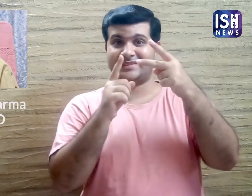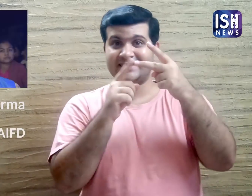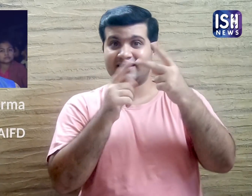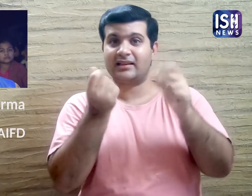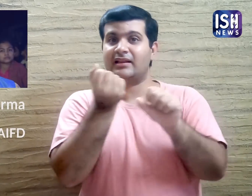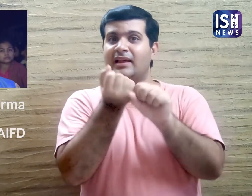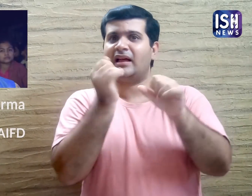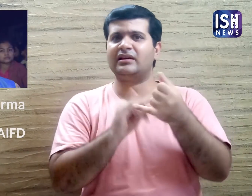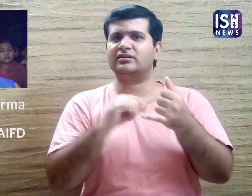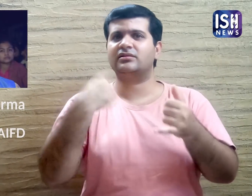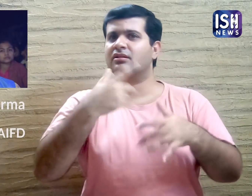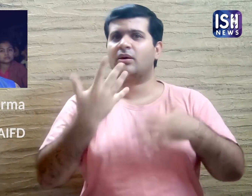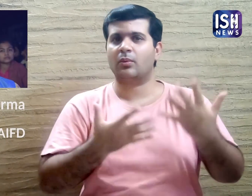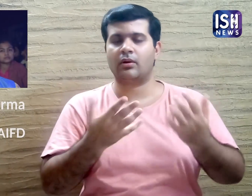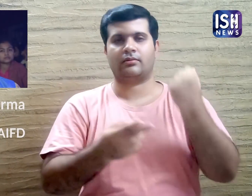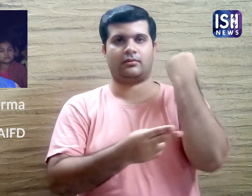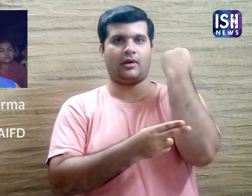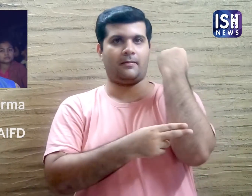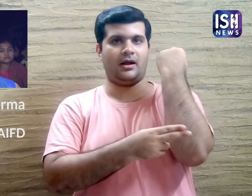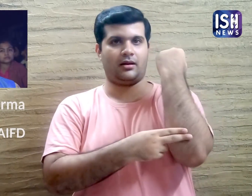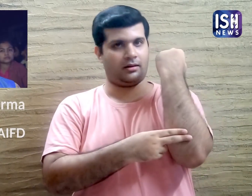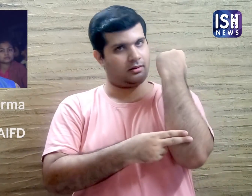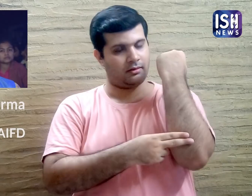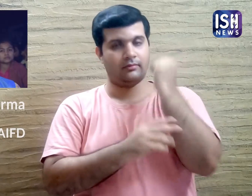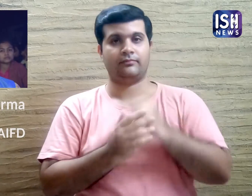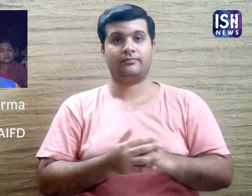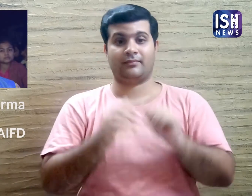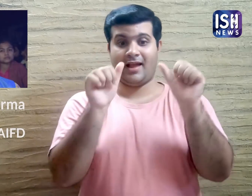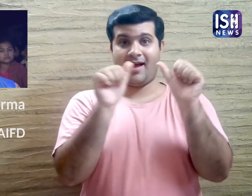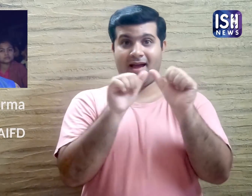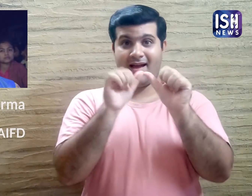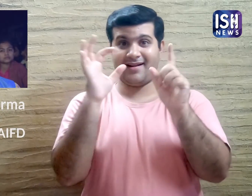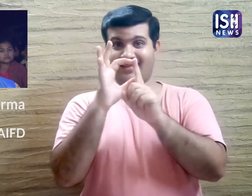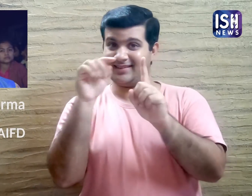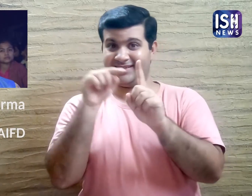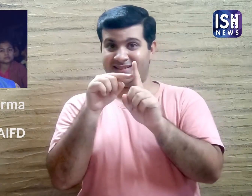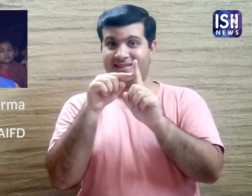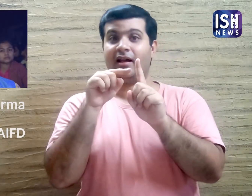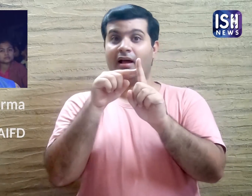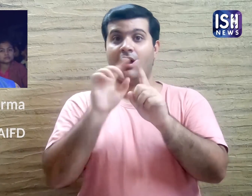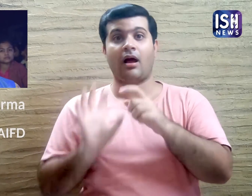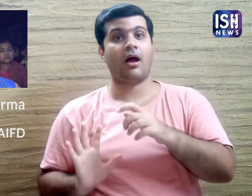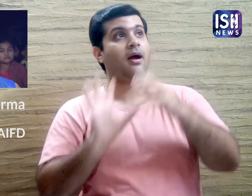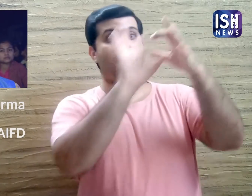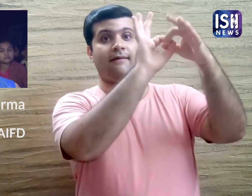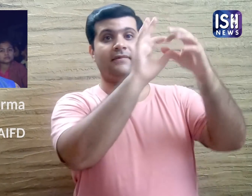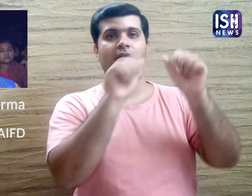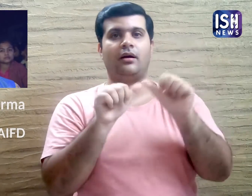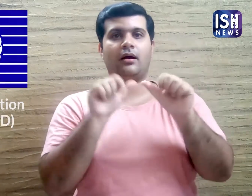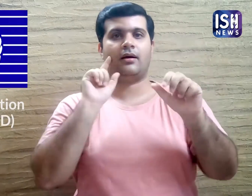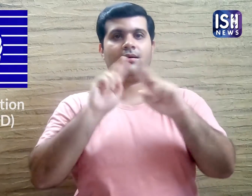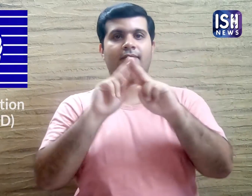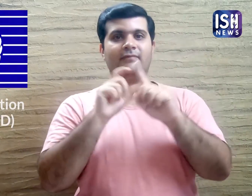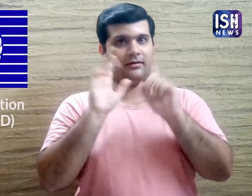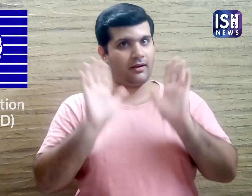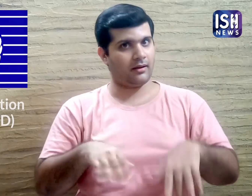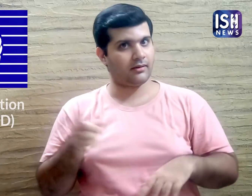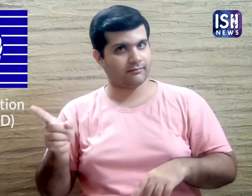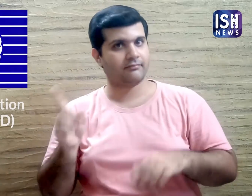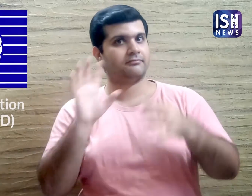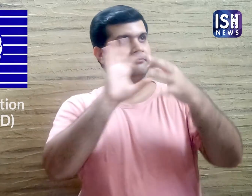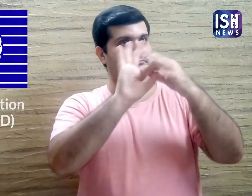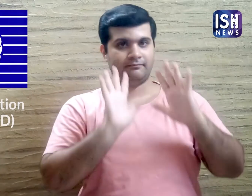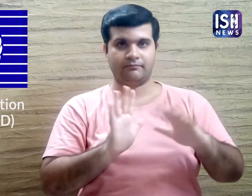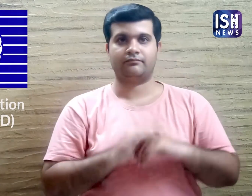Tapan Kumar Sarma is the General Secretary and AAD is affiliated with AIFD.